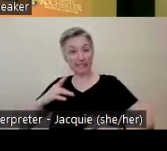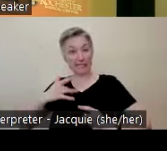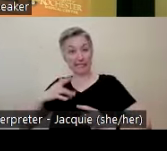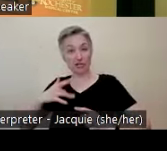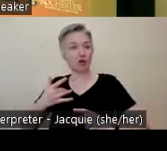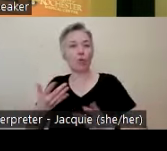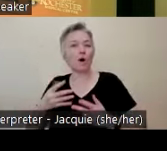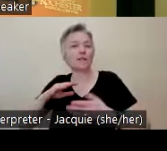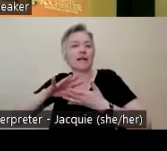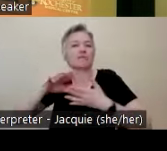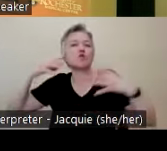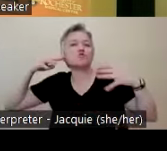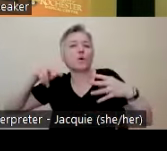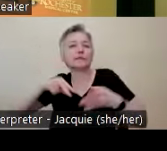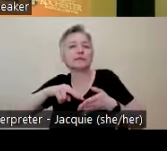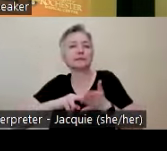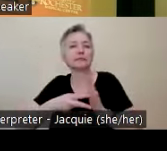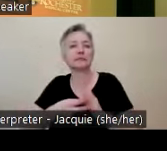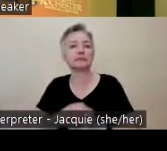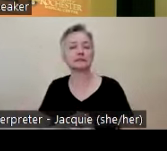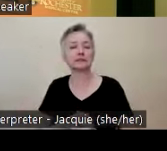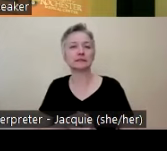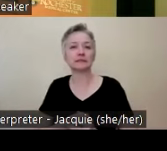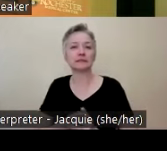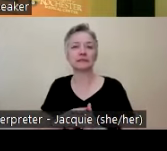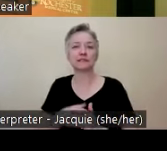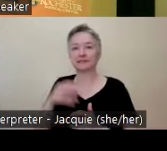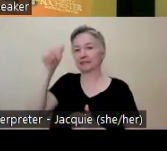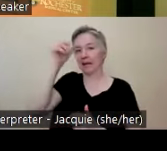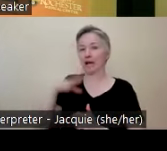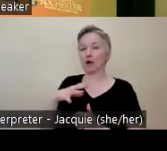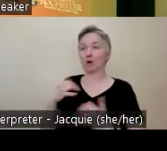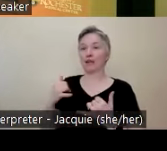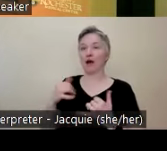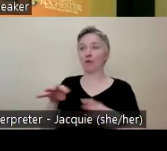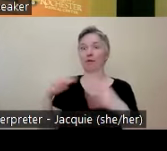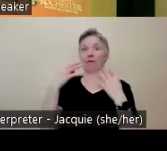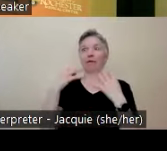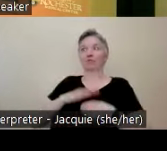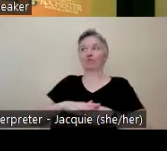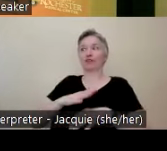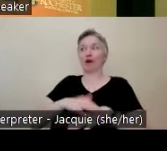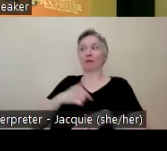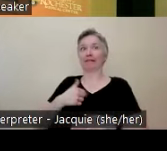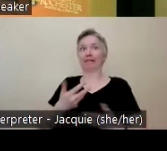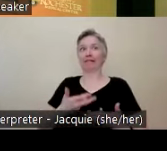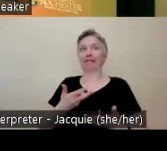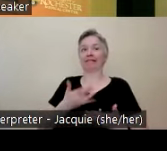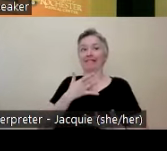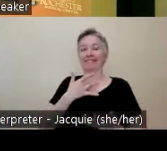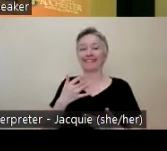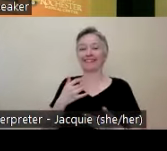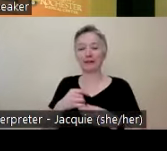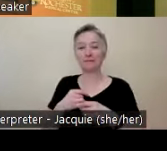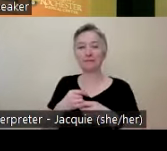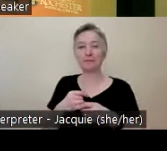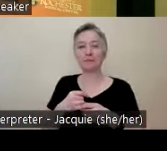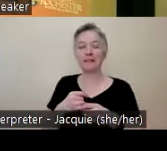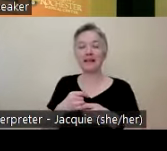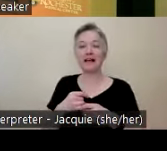that um well now I pressure is on me but as long as I guess to jump to the end of where I what I